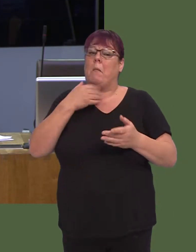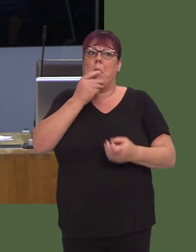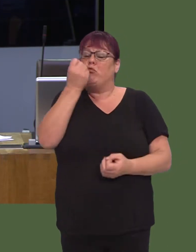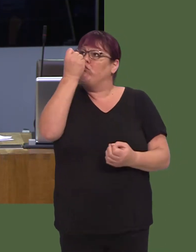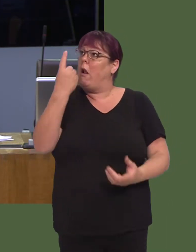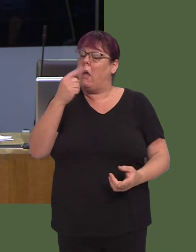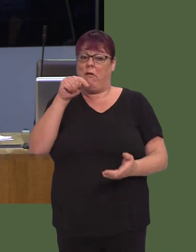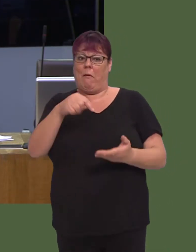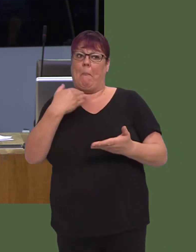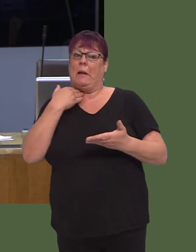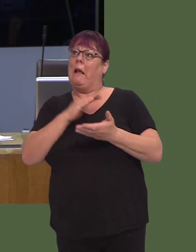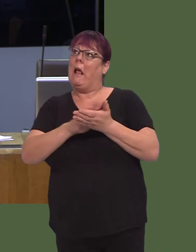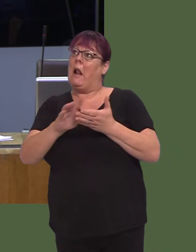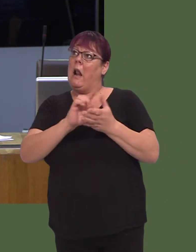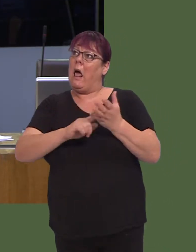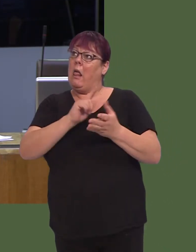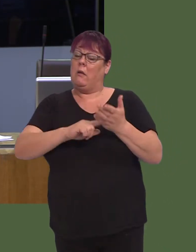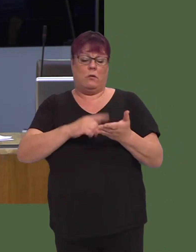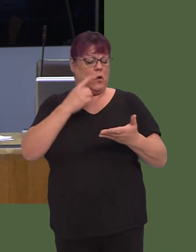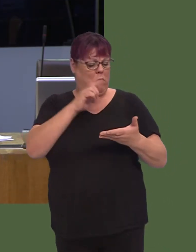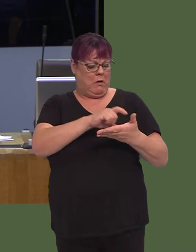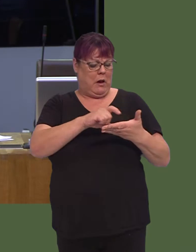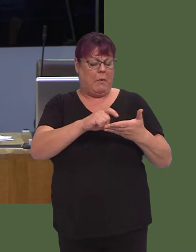Sometimes, it is hard even to see the labelling of halal food as such.